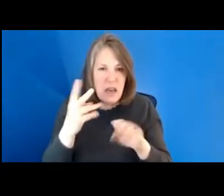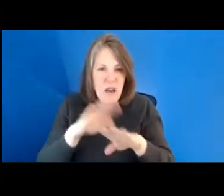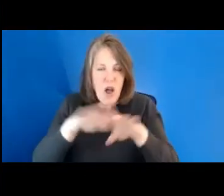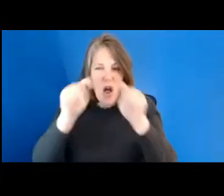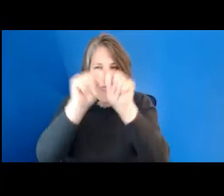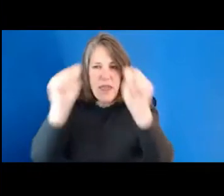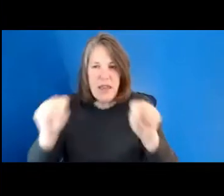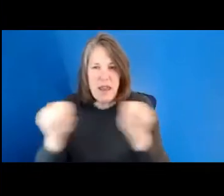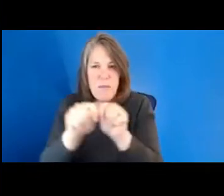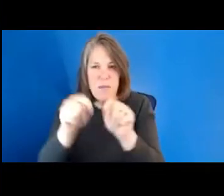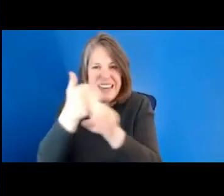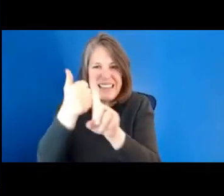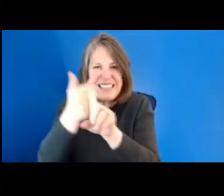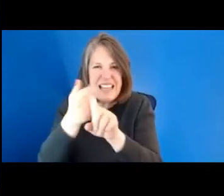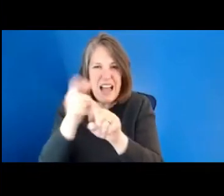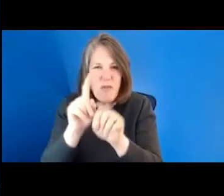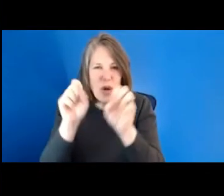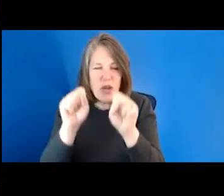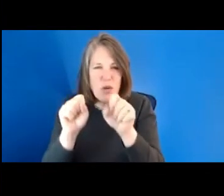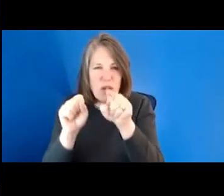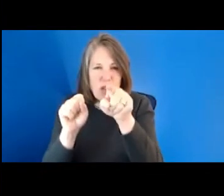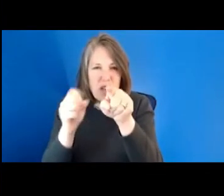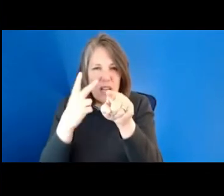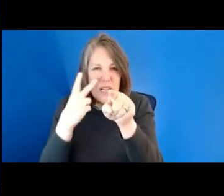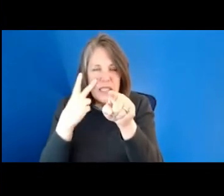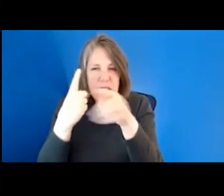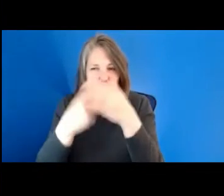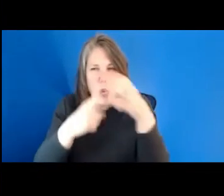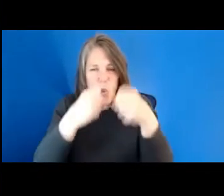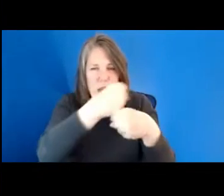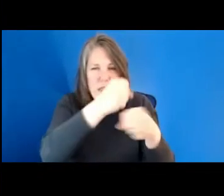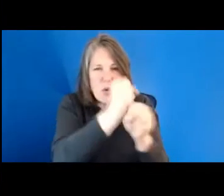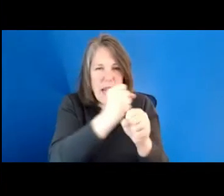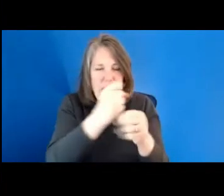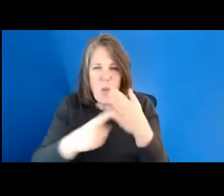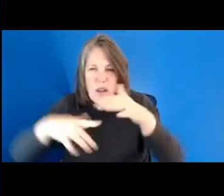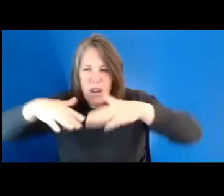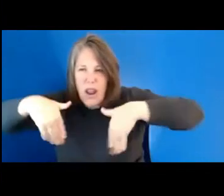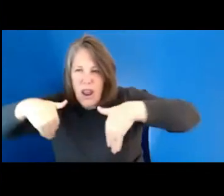17:11:57 Where you could see what is created and what is not yet created.